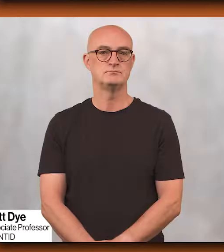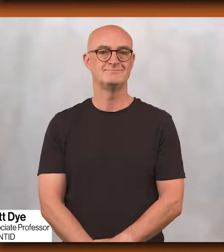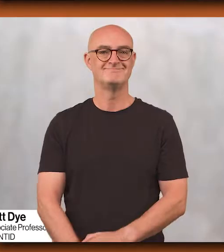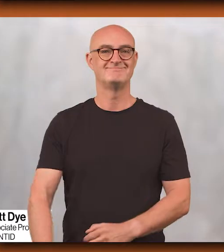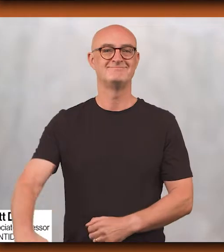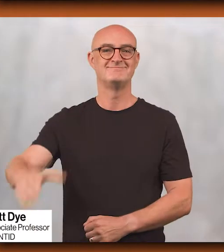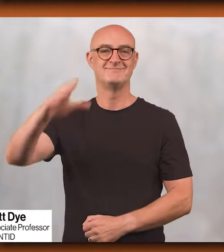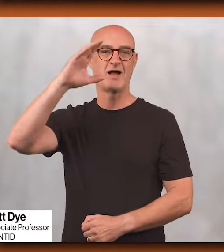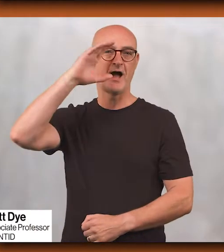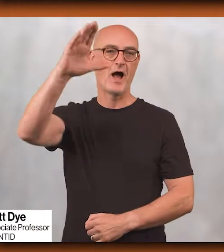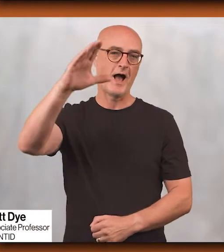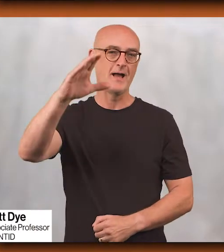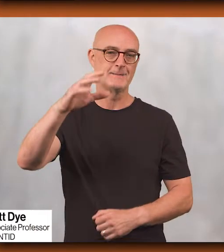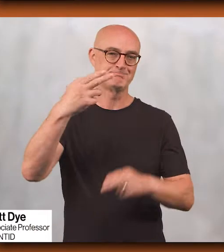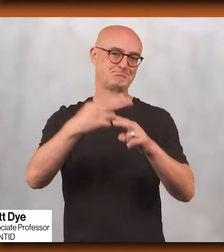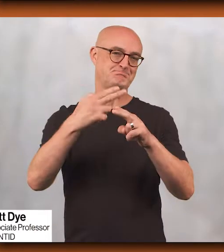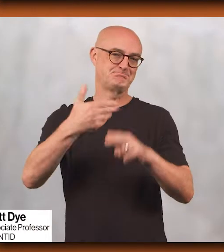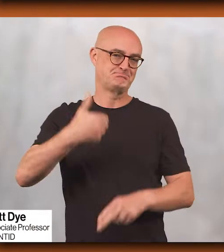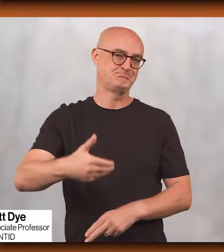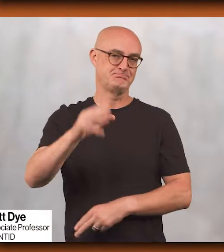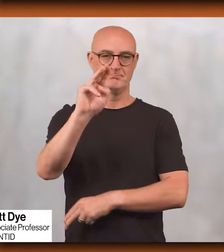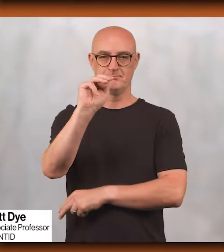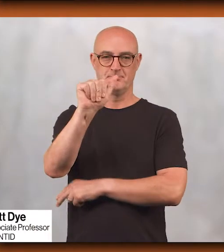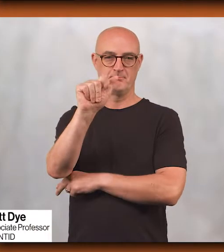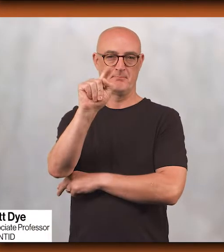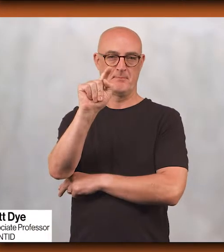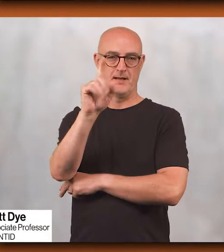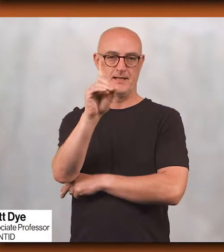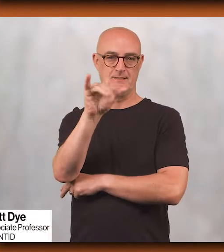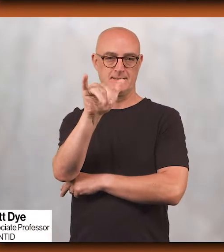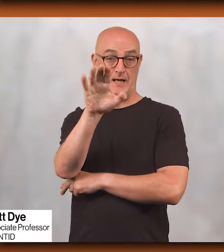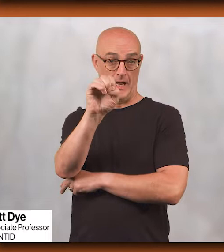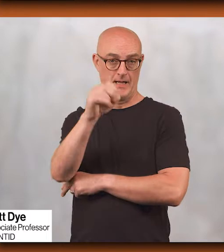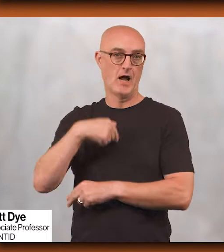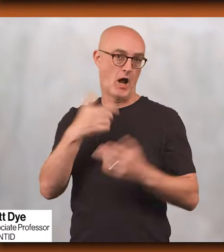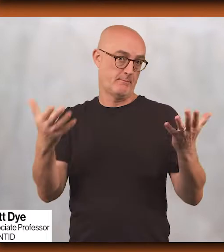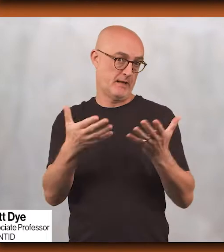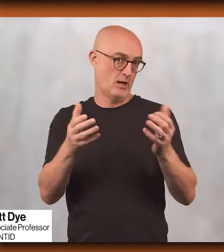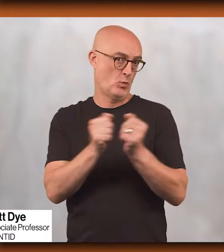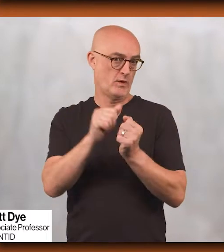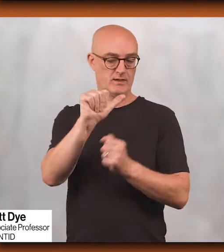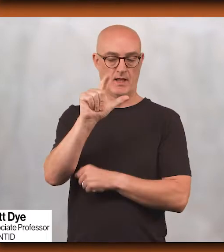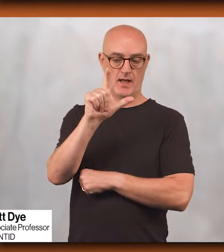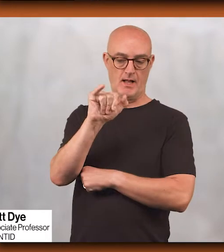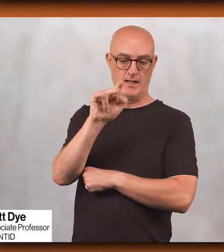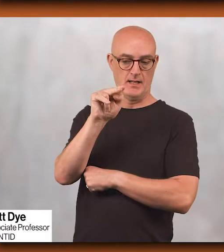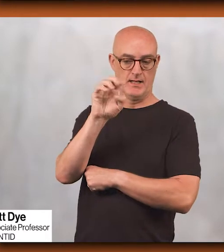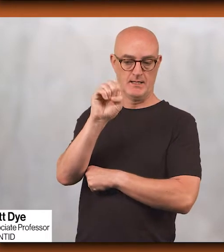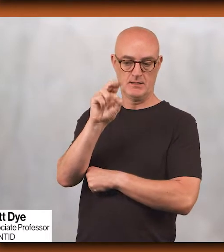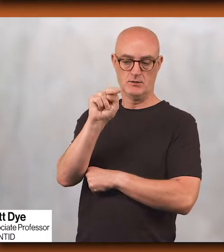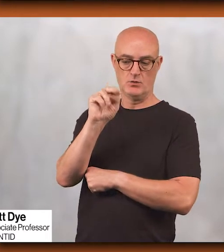Normoyle: Hi, everyone. My name's Aline Normoyle, and I'm here with Matt Dye, and we're gonna talk about our team's work